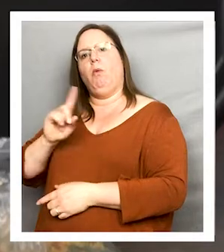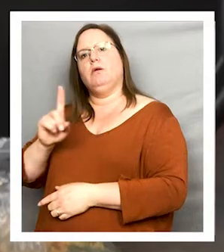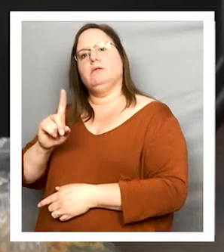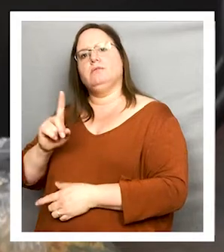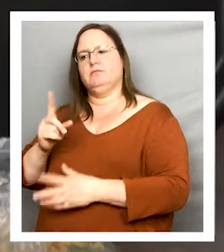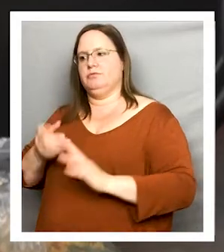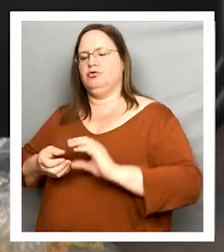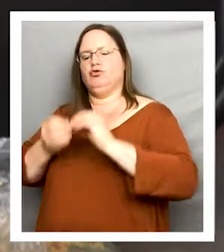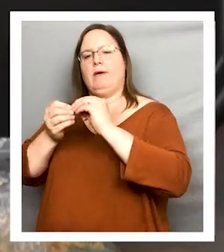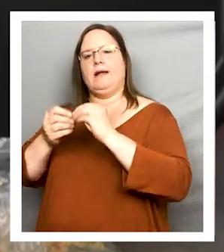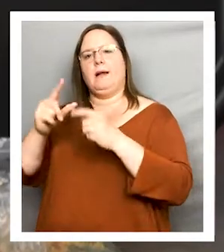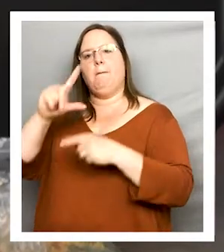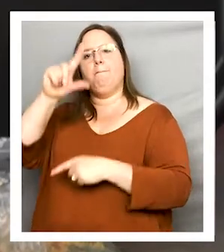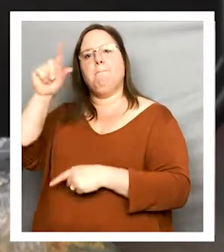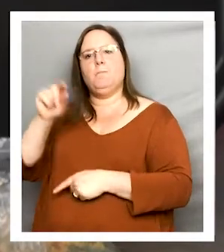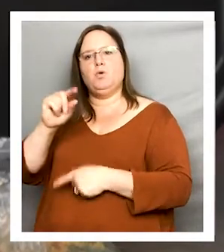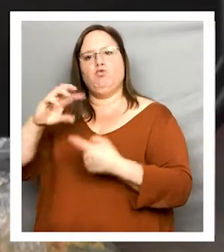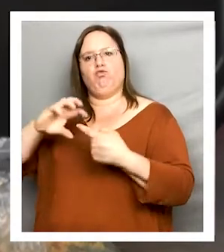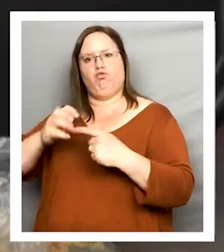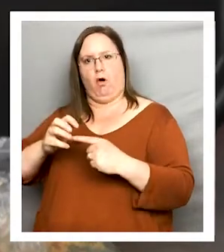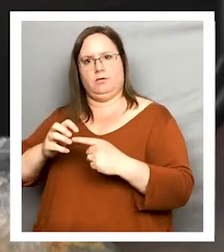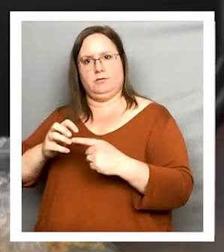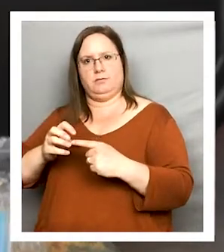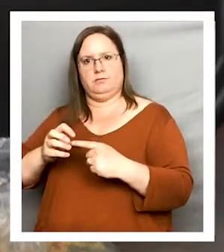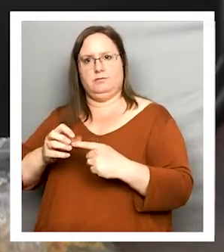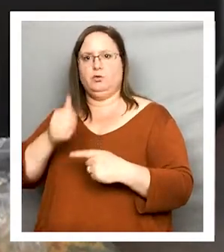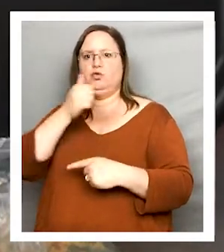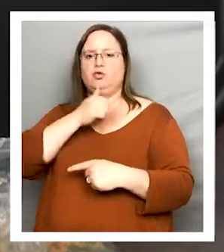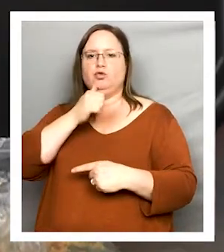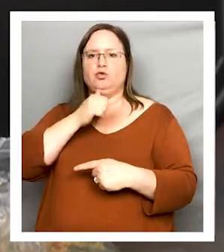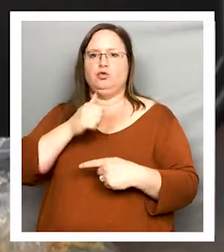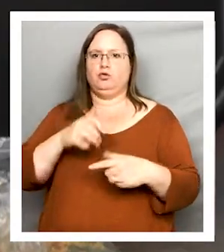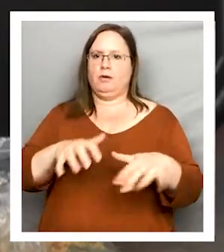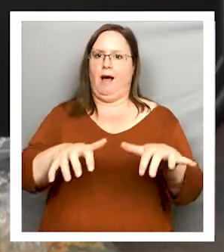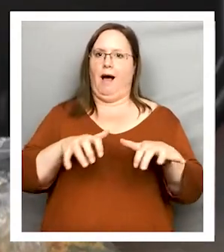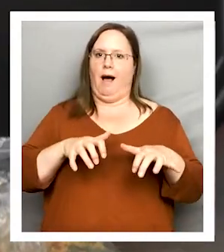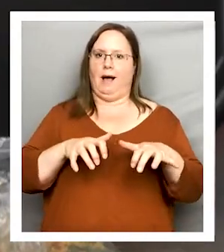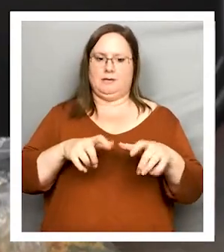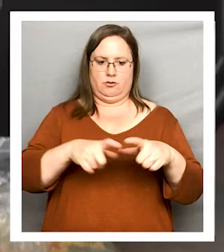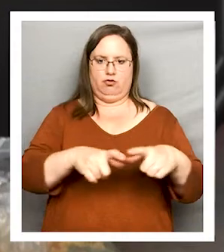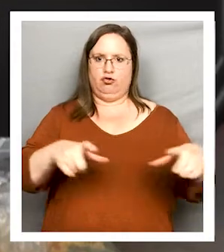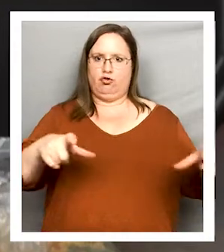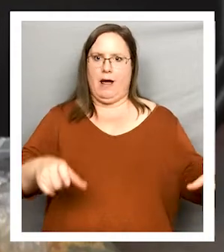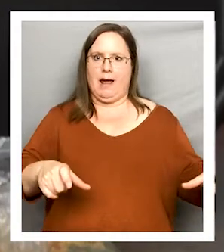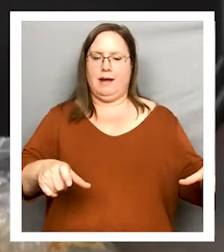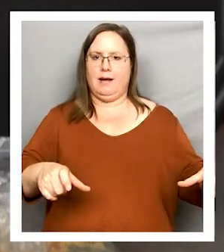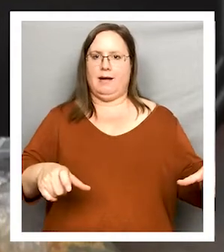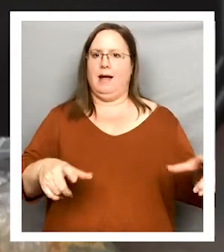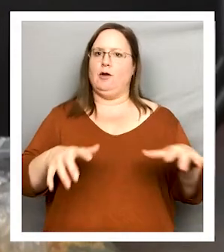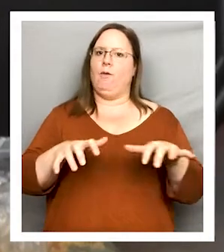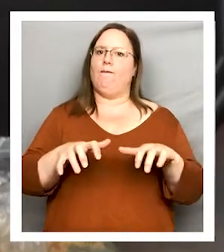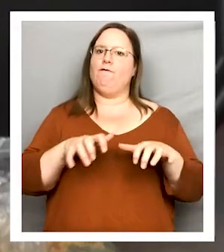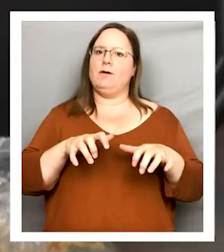ice cube tray but instead of freezing pebbles i actually cut up some grapes and cut some grapes in half